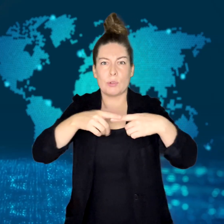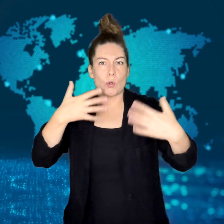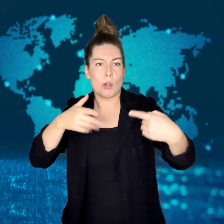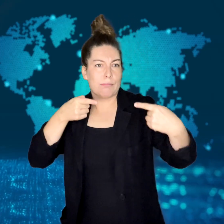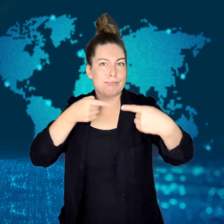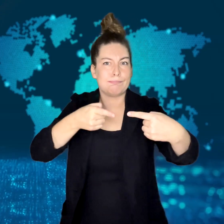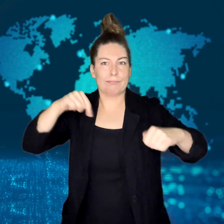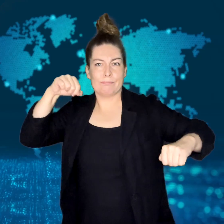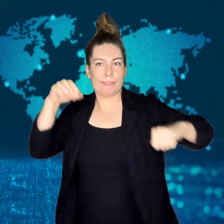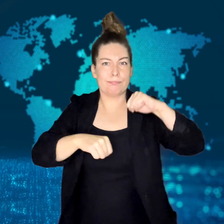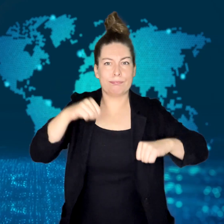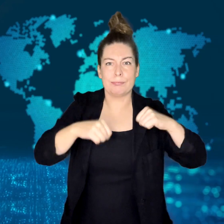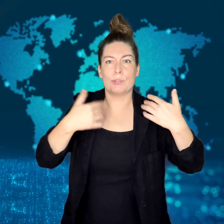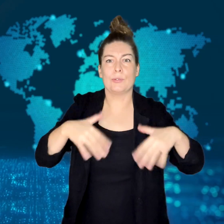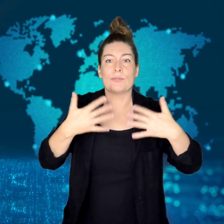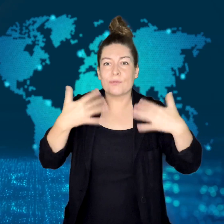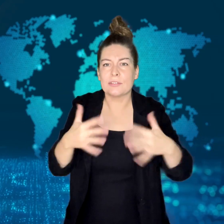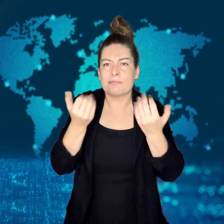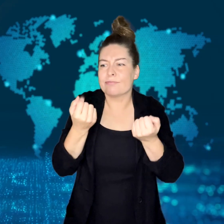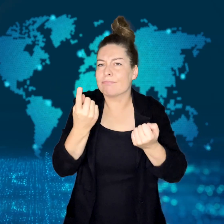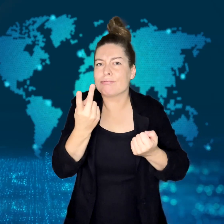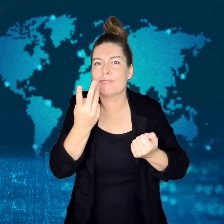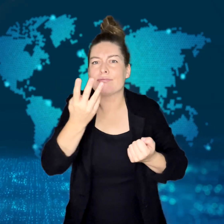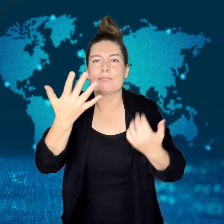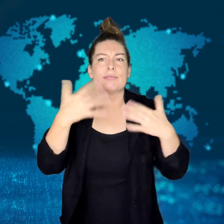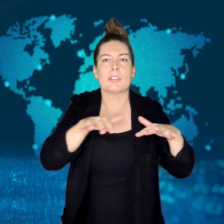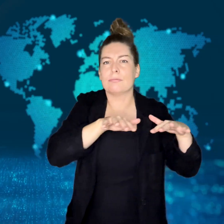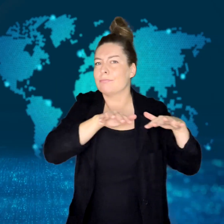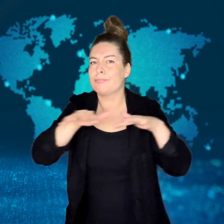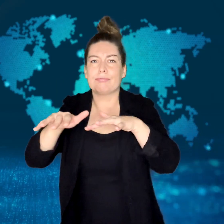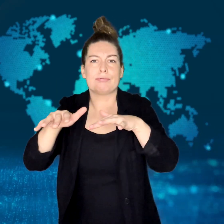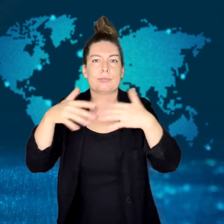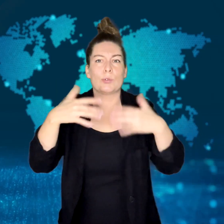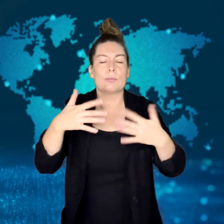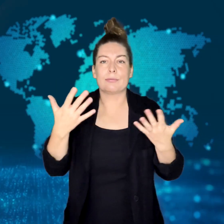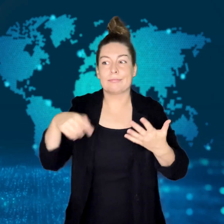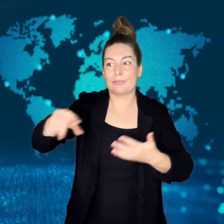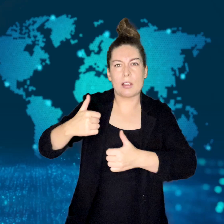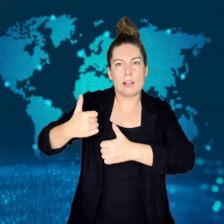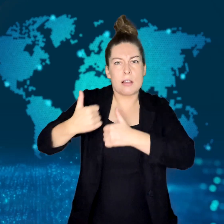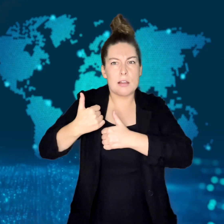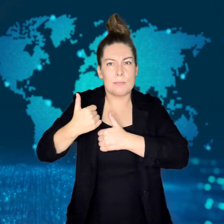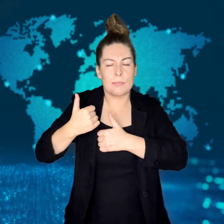heavy fighting over the past few days. There have been some attacks